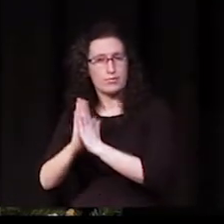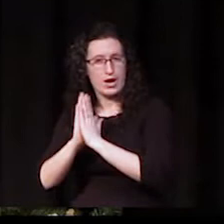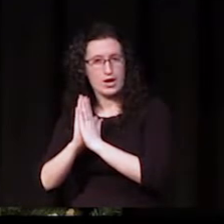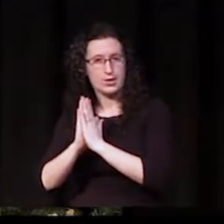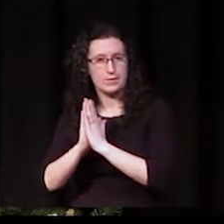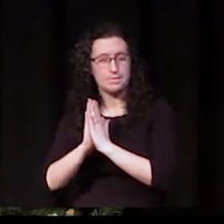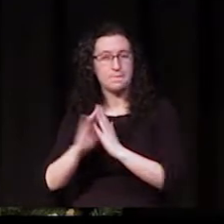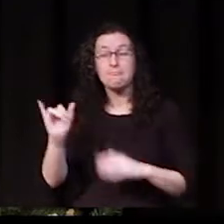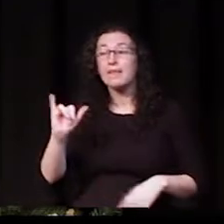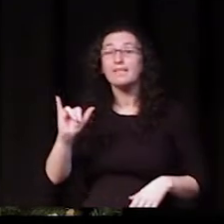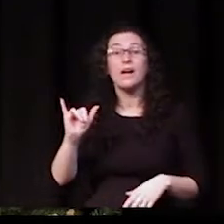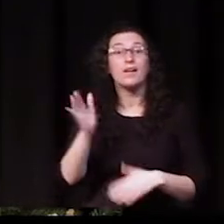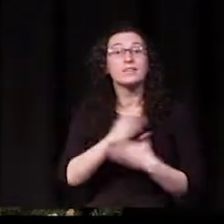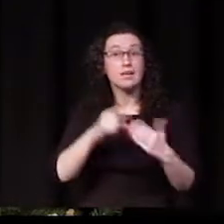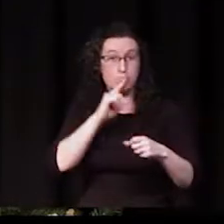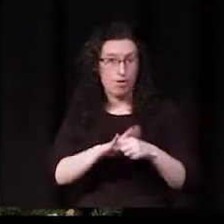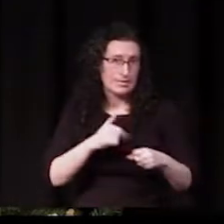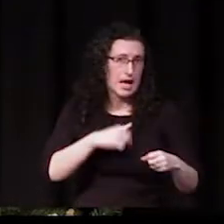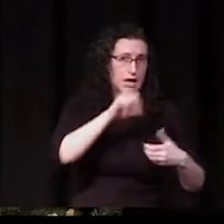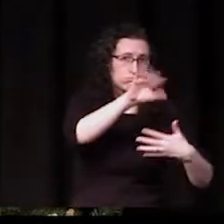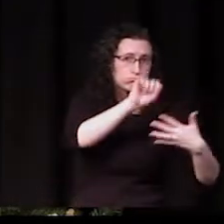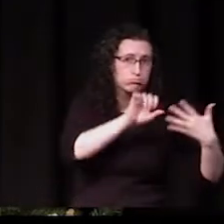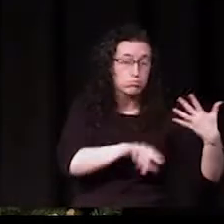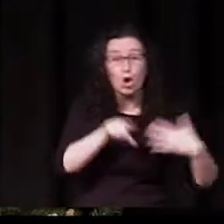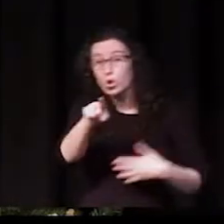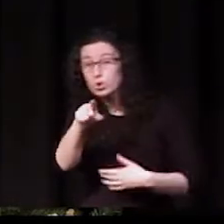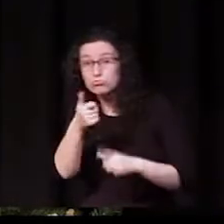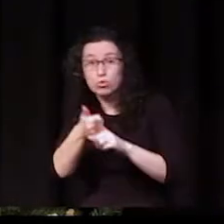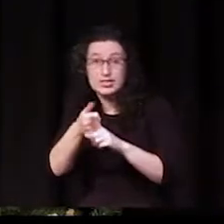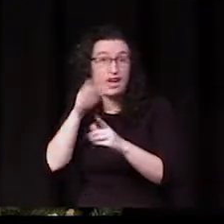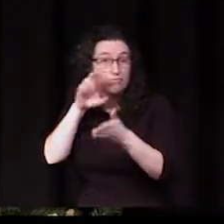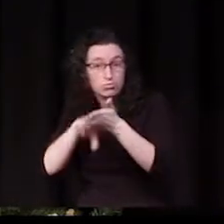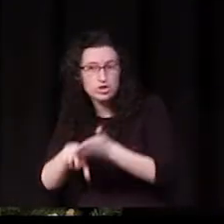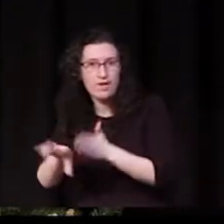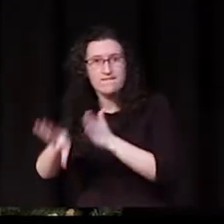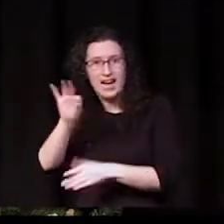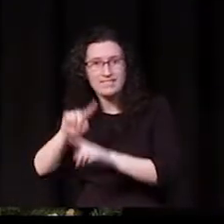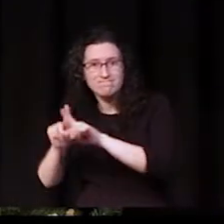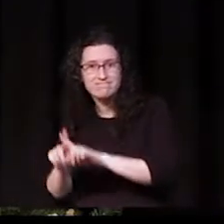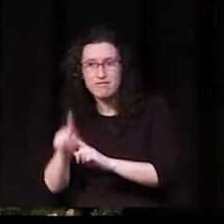or some of the promises you've found as you've looked in Scripture, to take that promise like